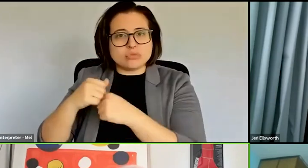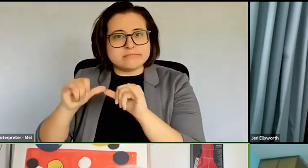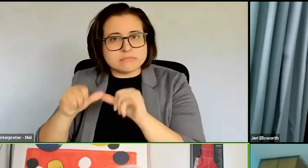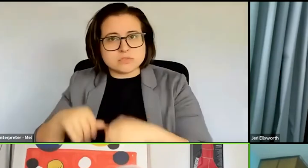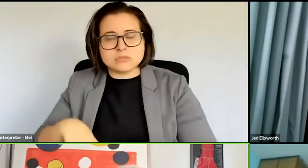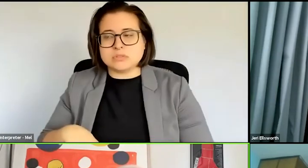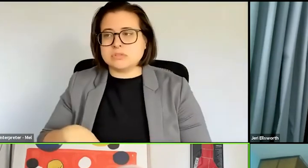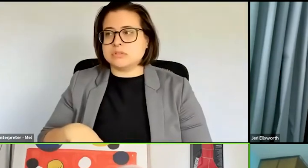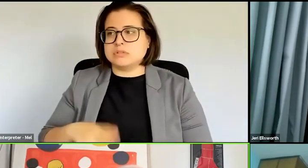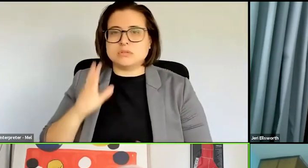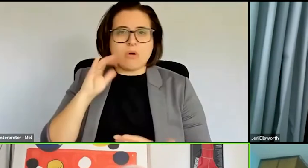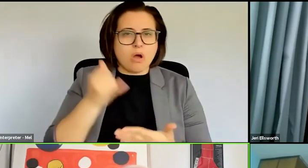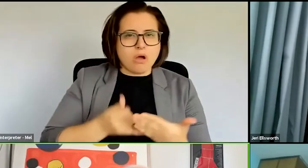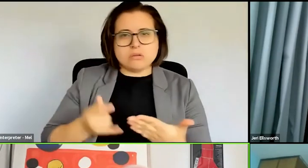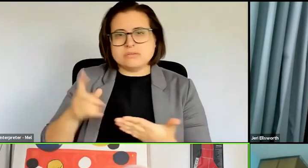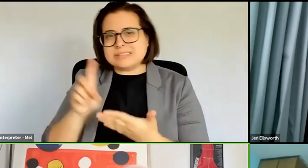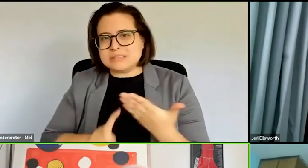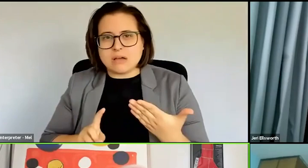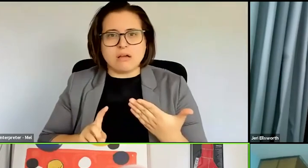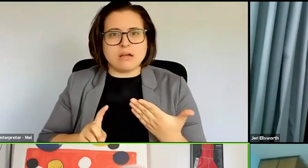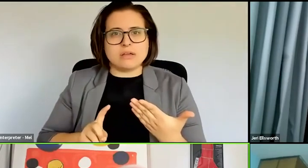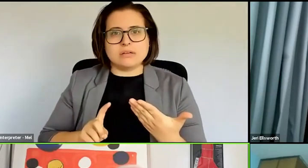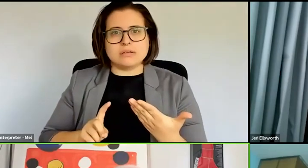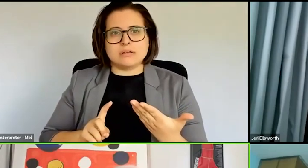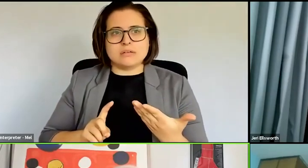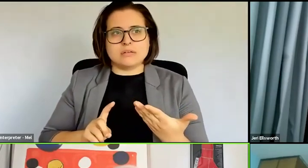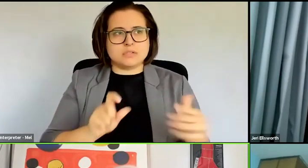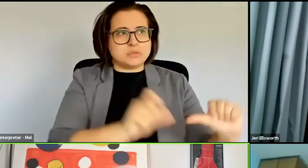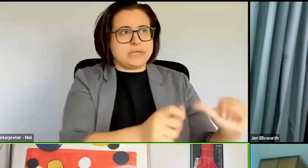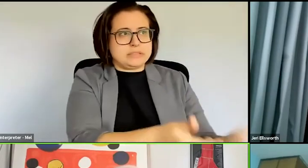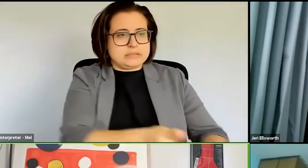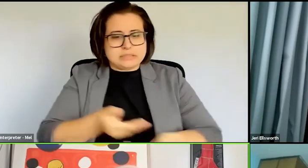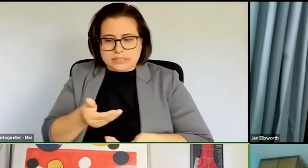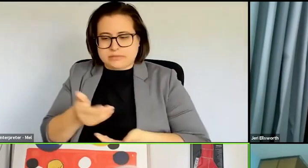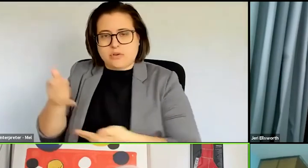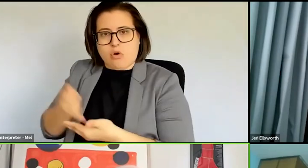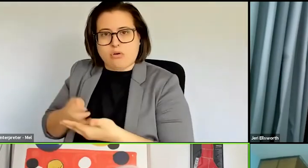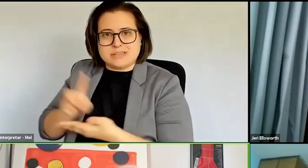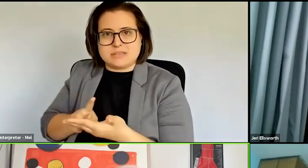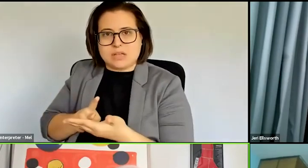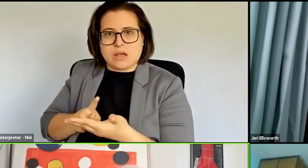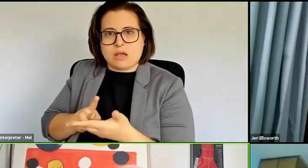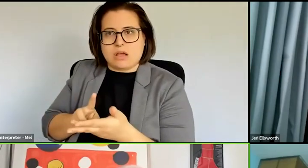Art and Design is what you do with it in the form of an architect. And it's not just give